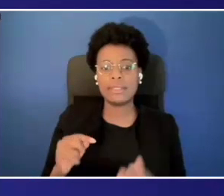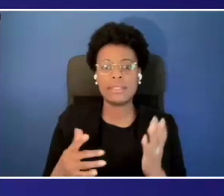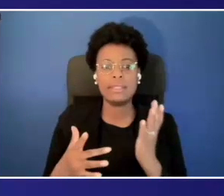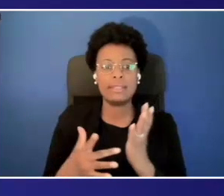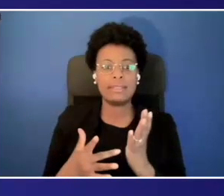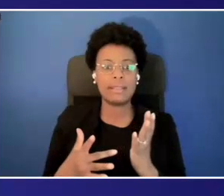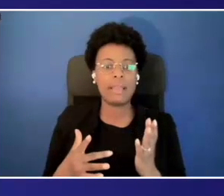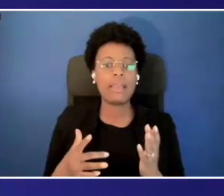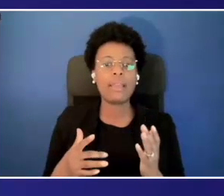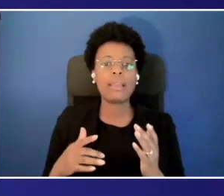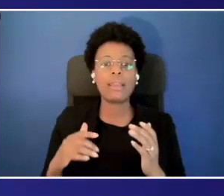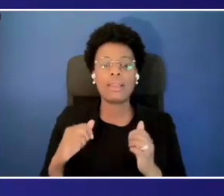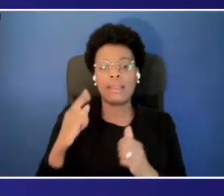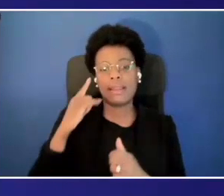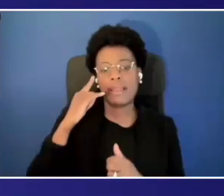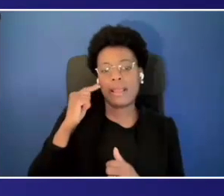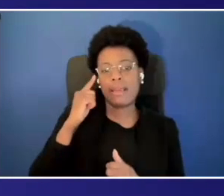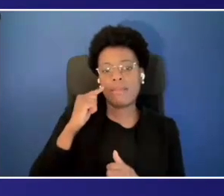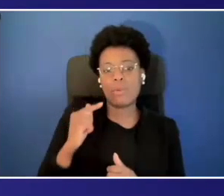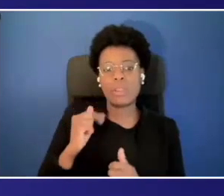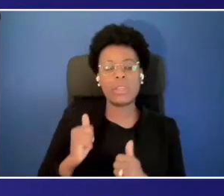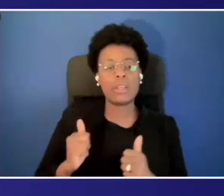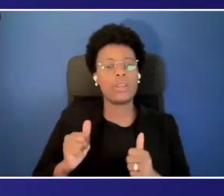I so quickly continued my education there at Culver City campus, completing a Bachelor of Science in Project Management and Business Administration in 2,012.